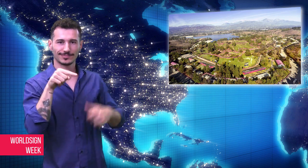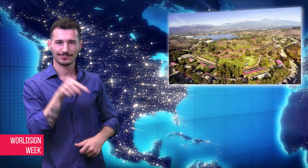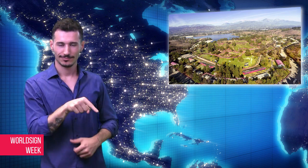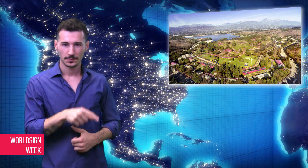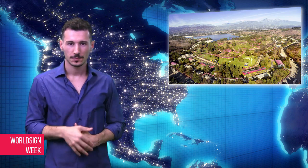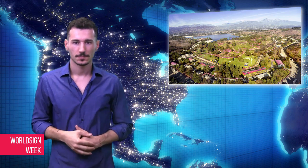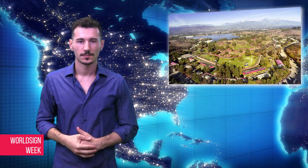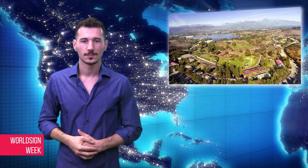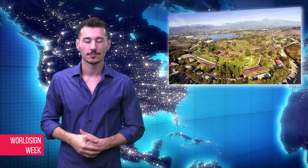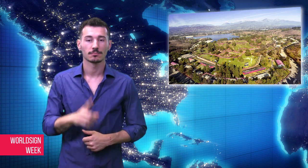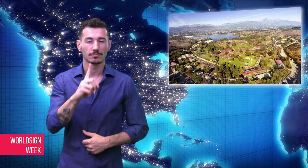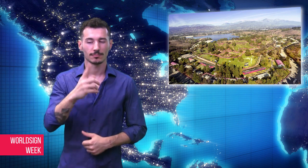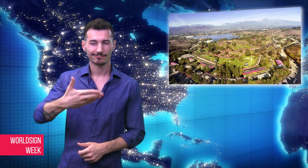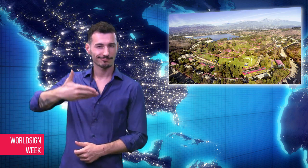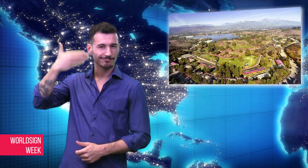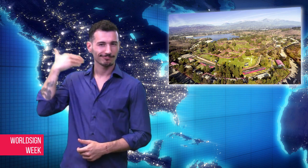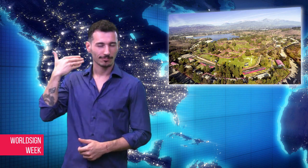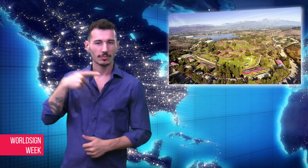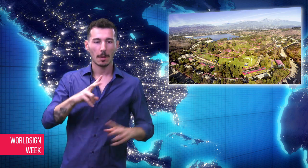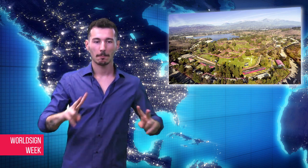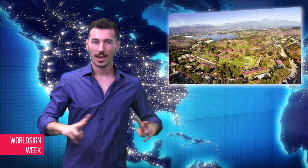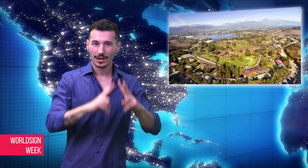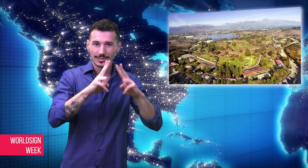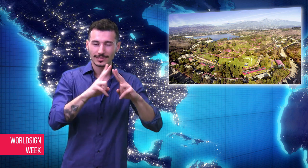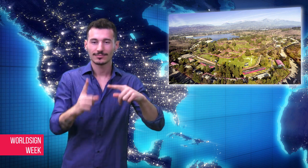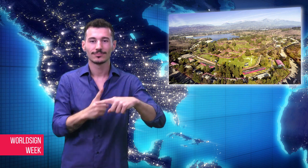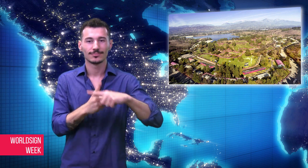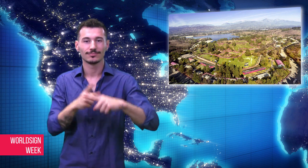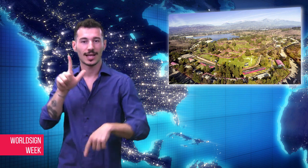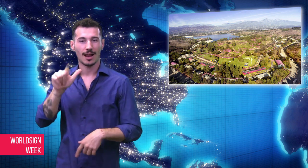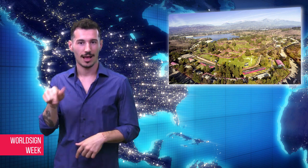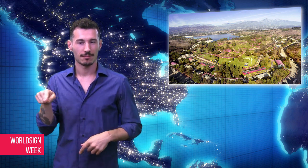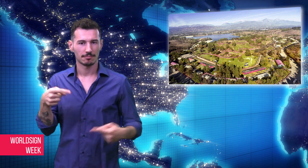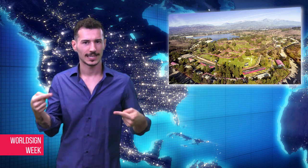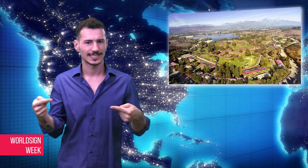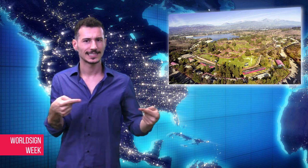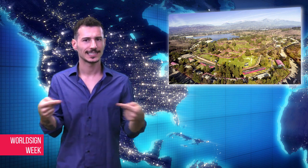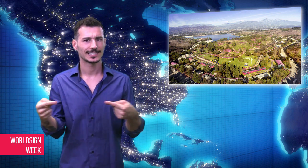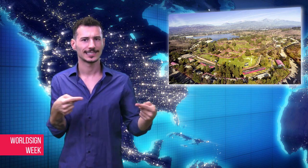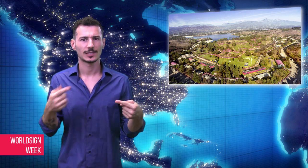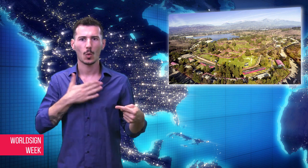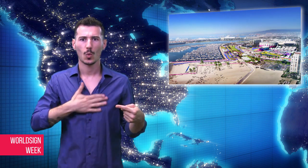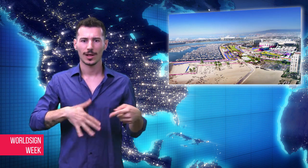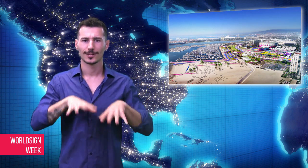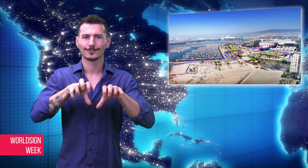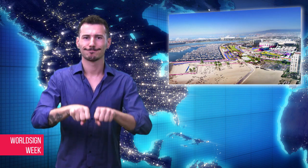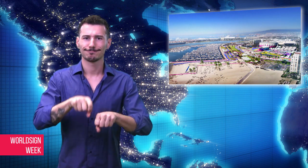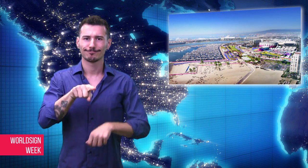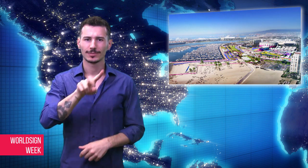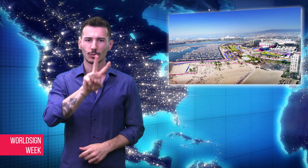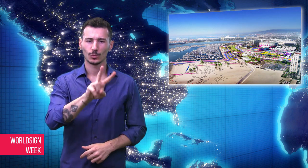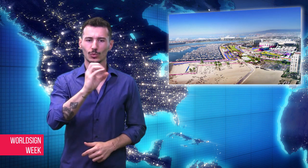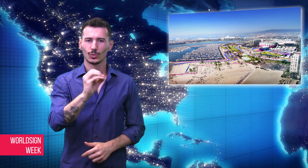Summer Olympic and Paralympic Games. Both Paris, France and Los Angeles